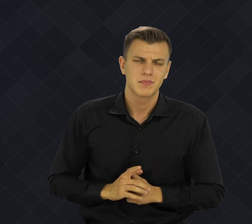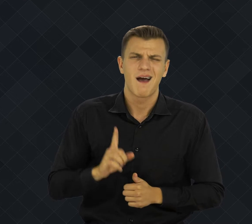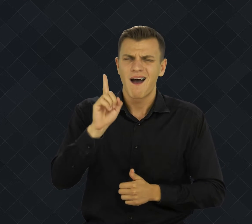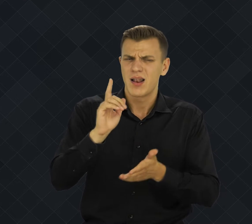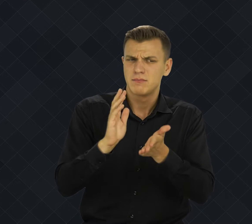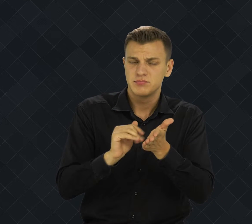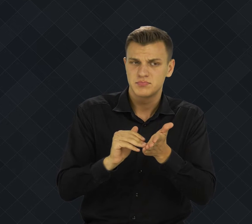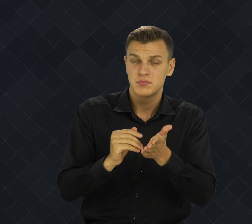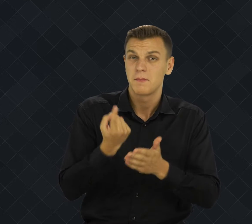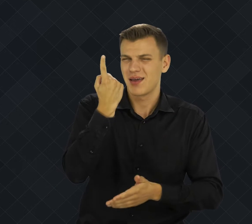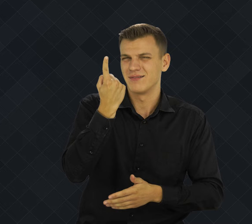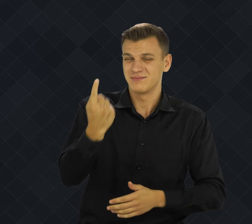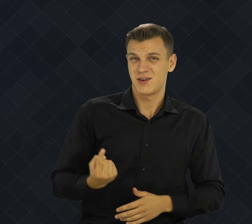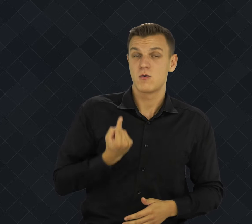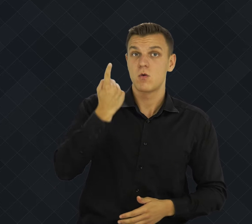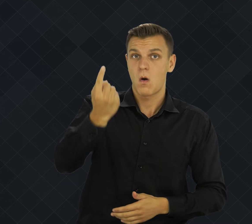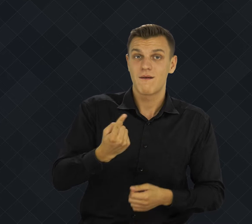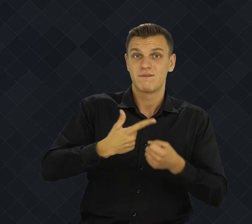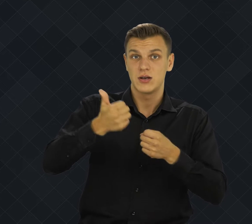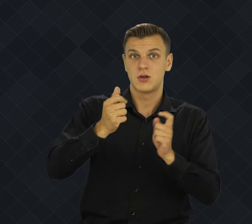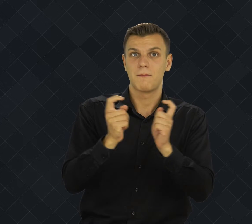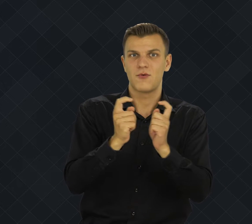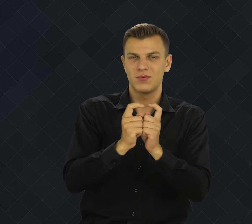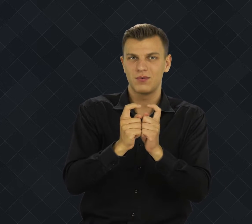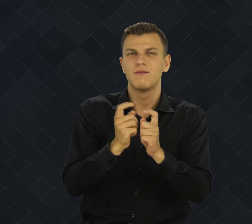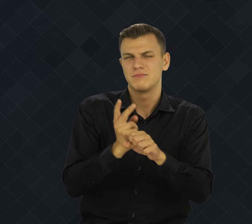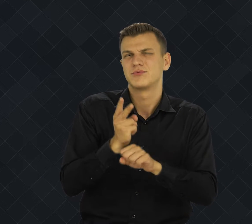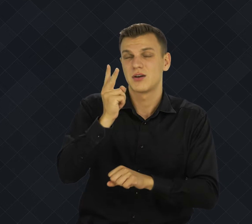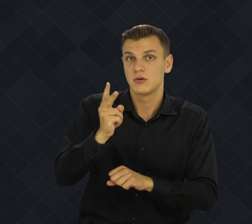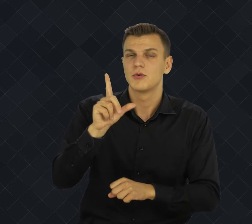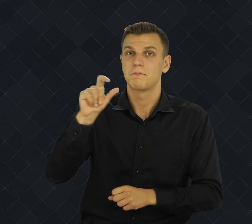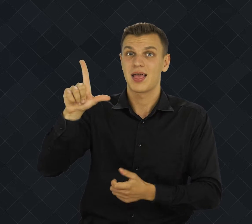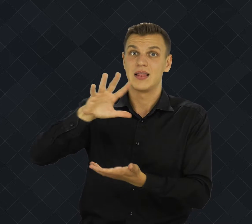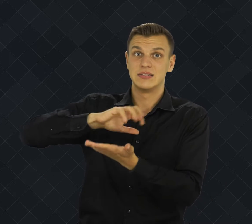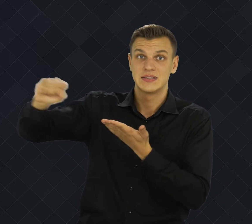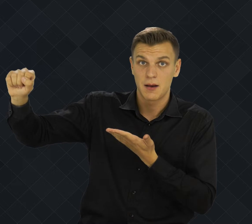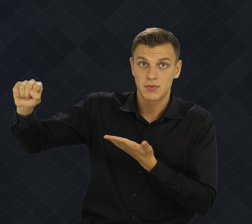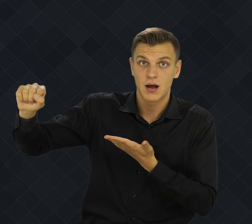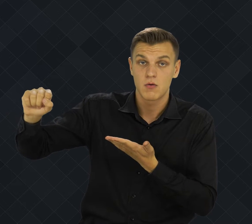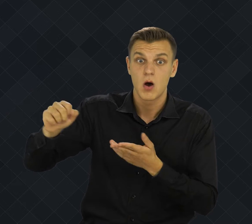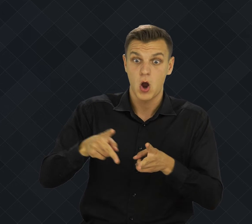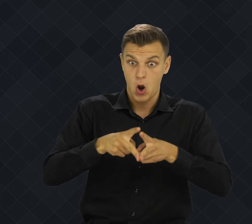This means the situation, as if the driver never had a license,